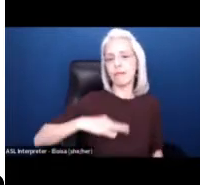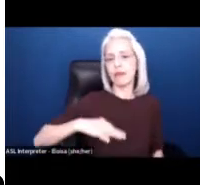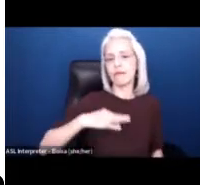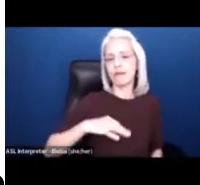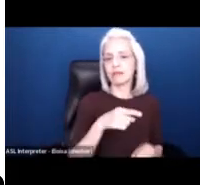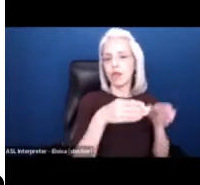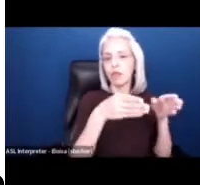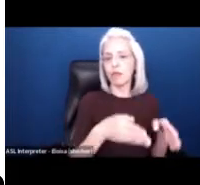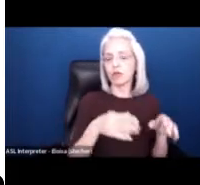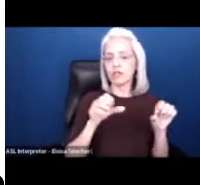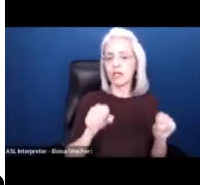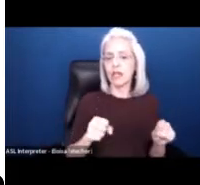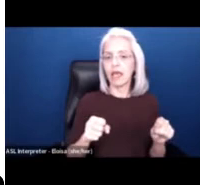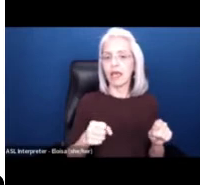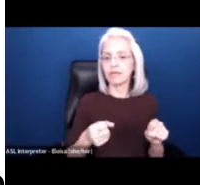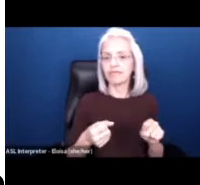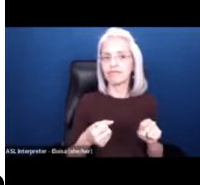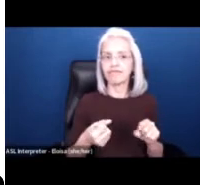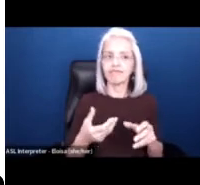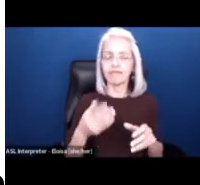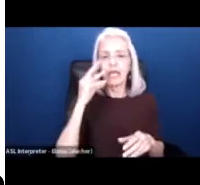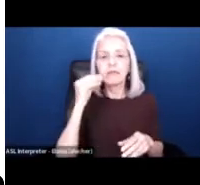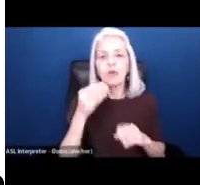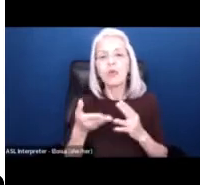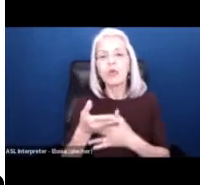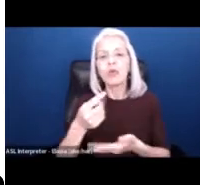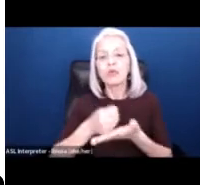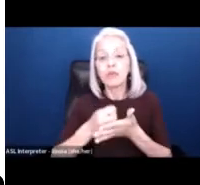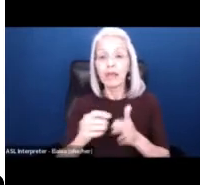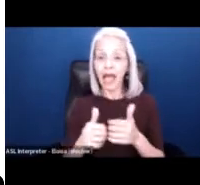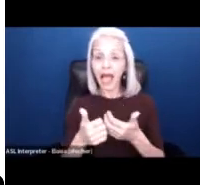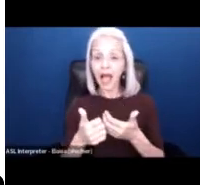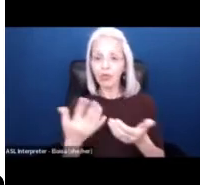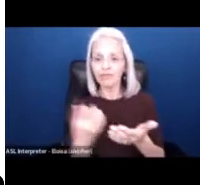from treatment by capitalizing on their cognitive strengths,